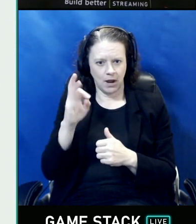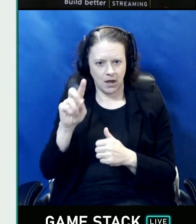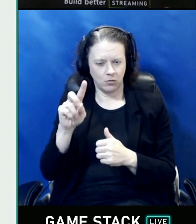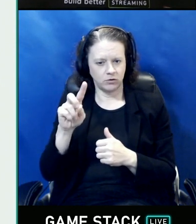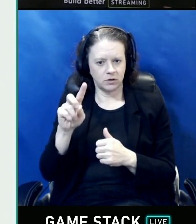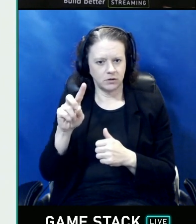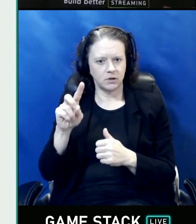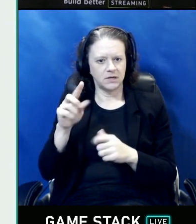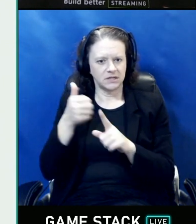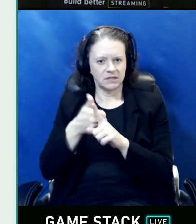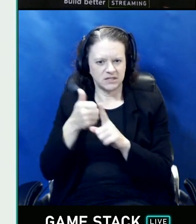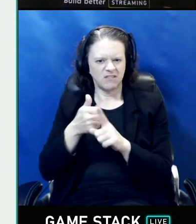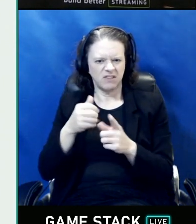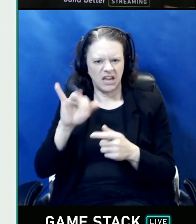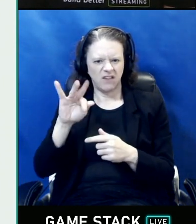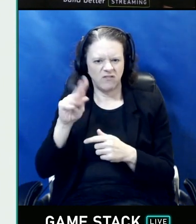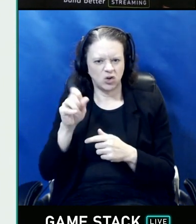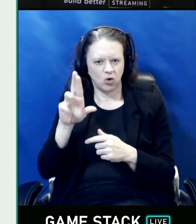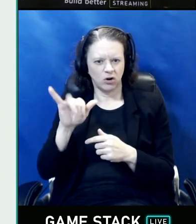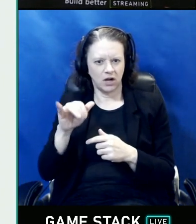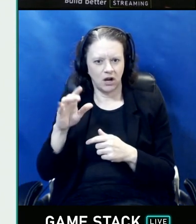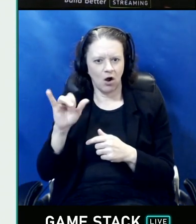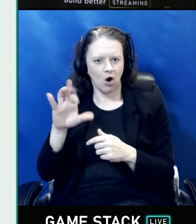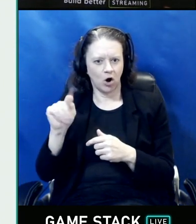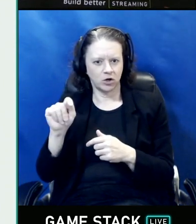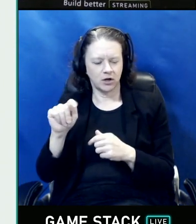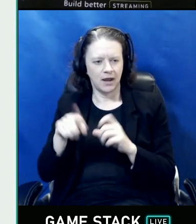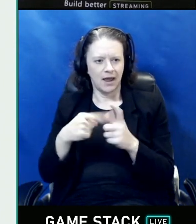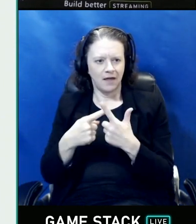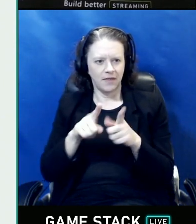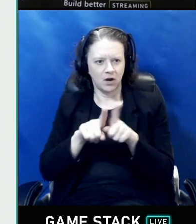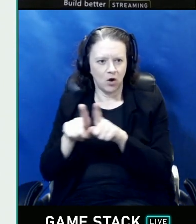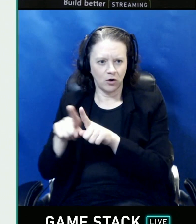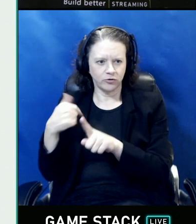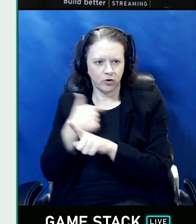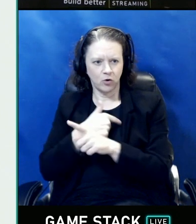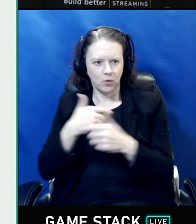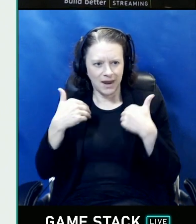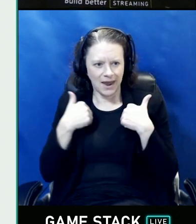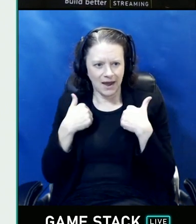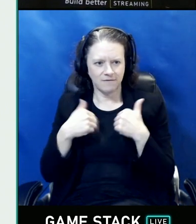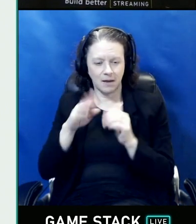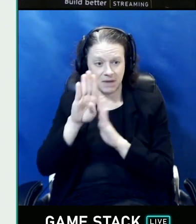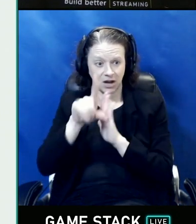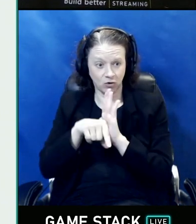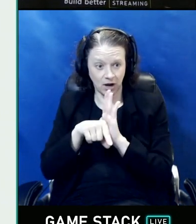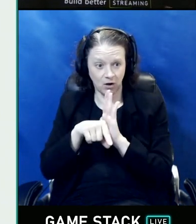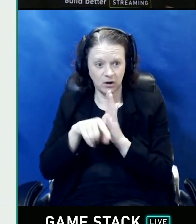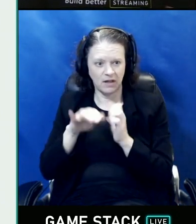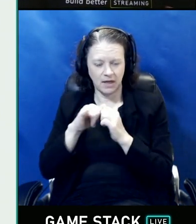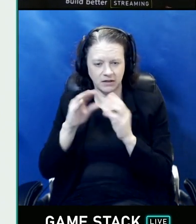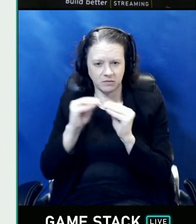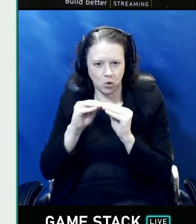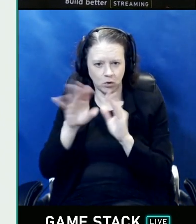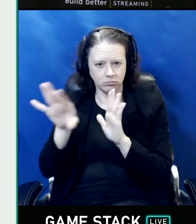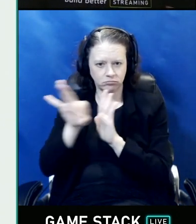background of that button. Now assets, they're just PNG files. We bundle them up with the layouts that reference them